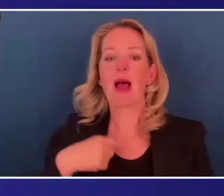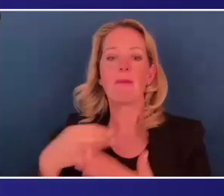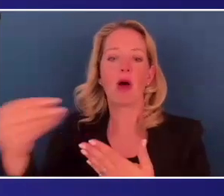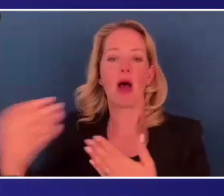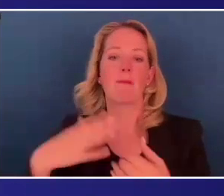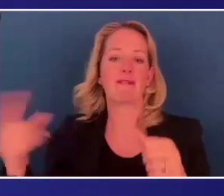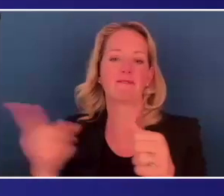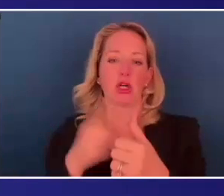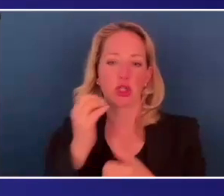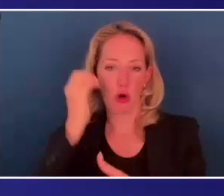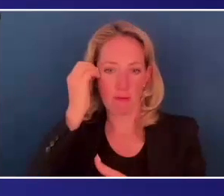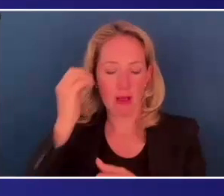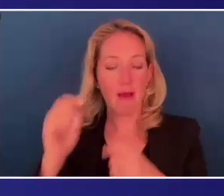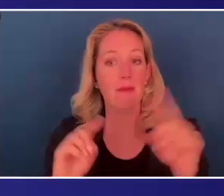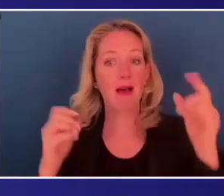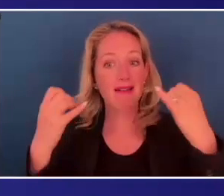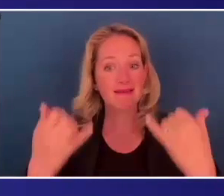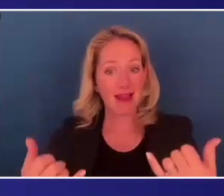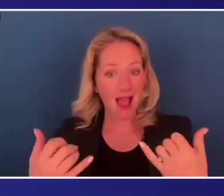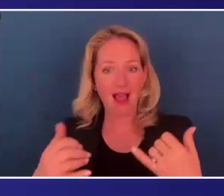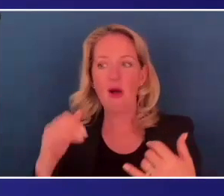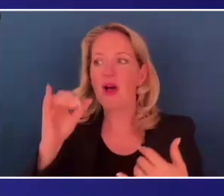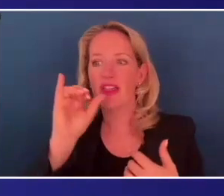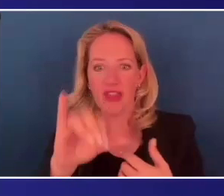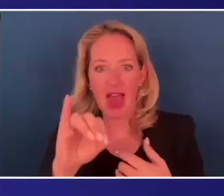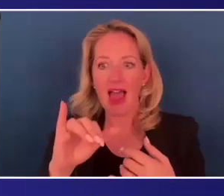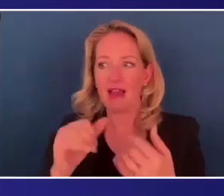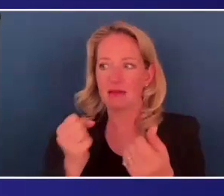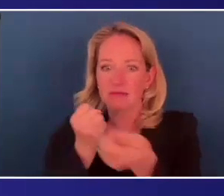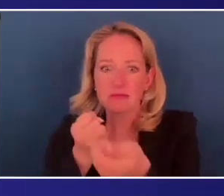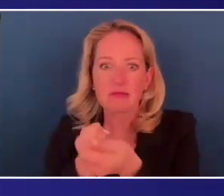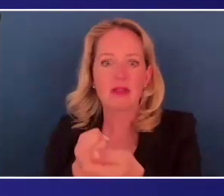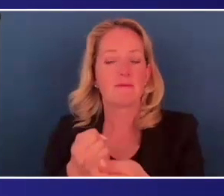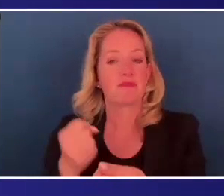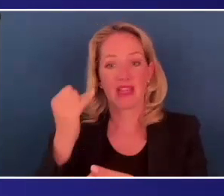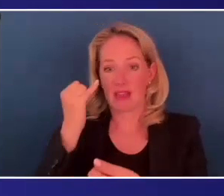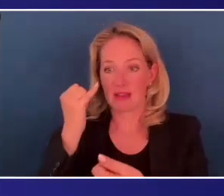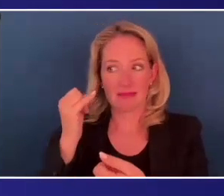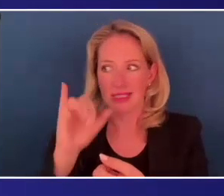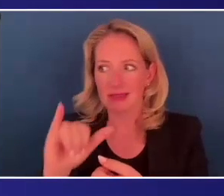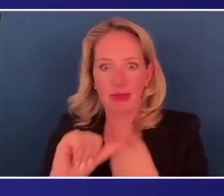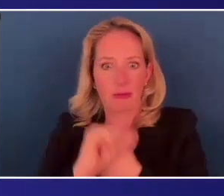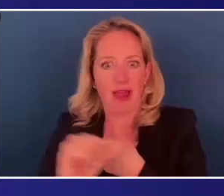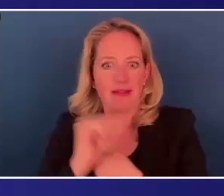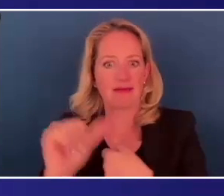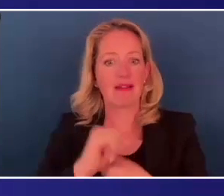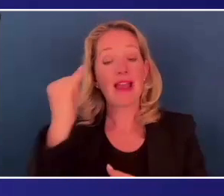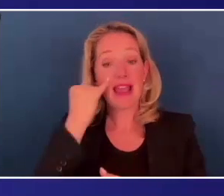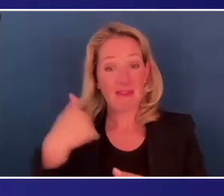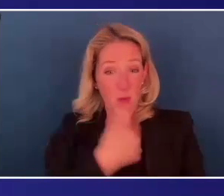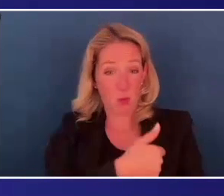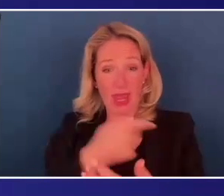If we eliminate PSLF, payE, ICR, and borrower defense, future borrowers won't have the options I did.